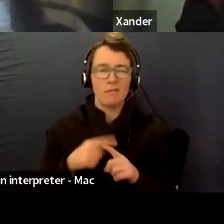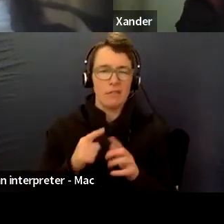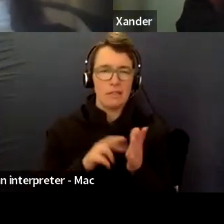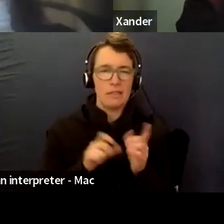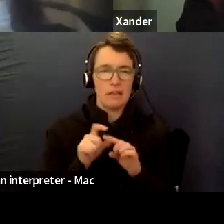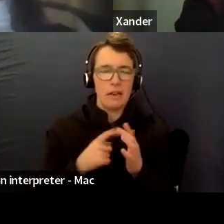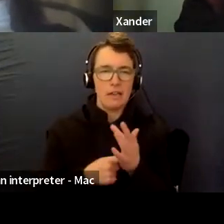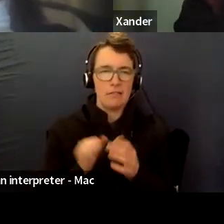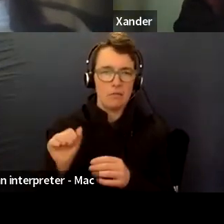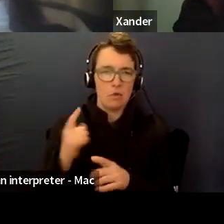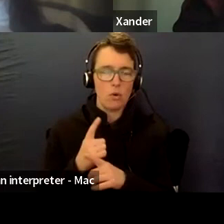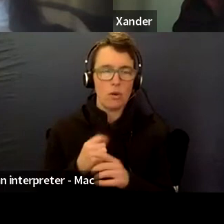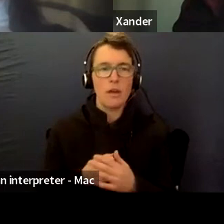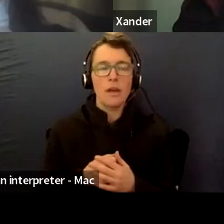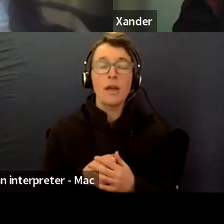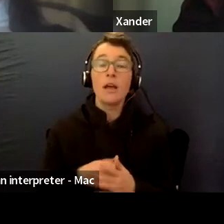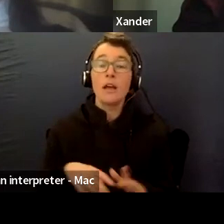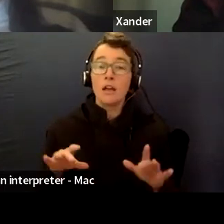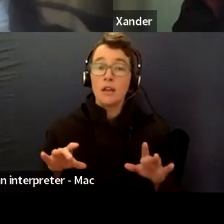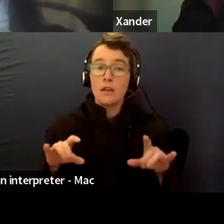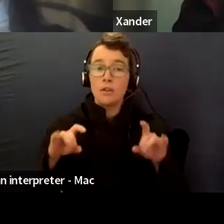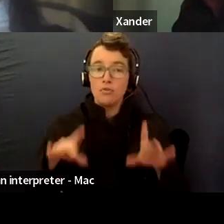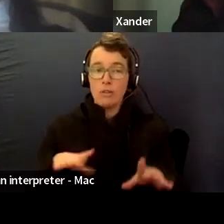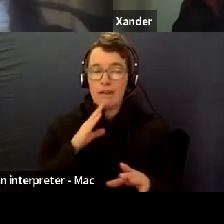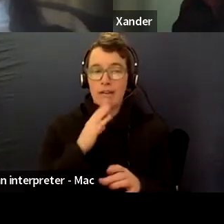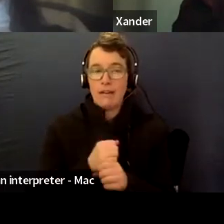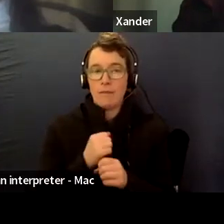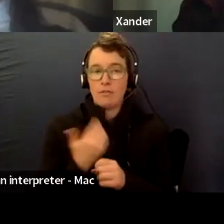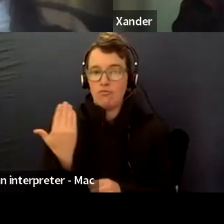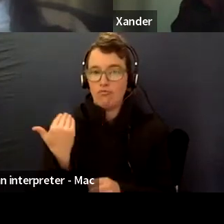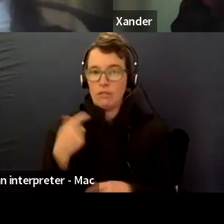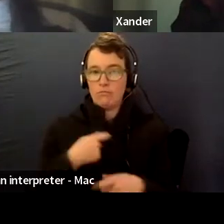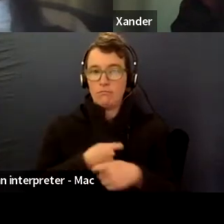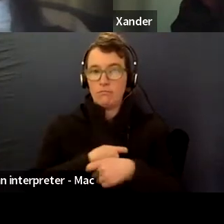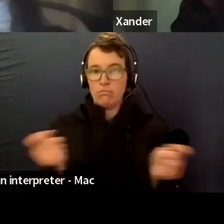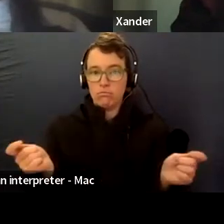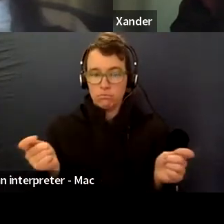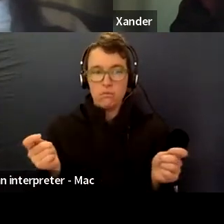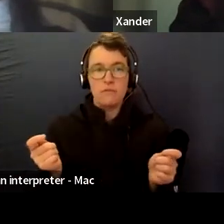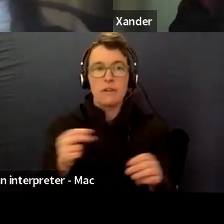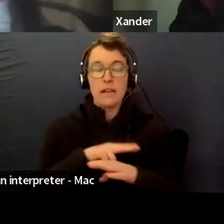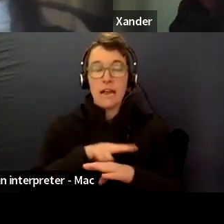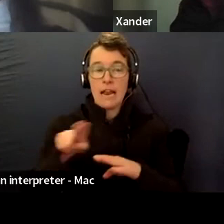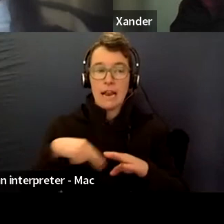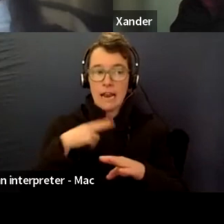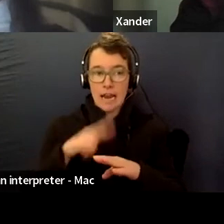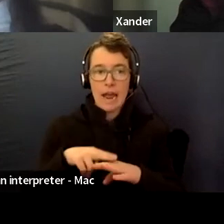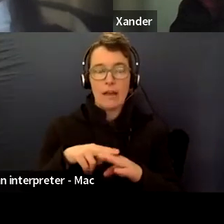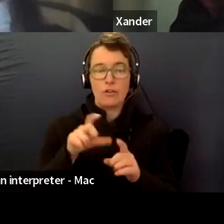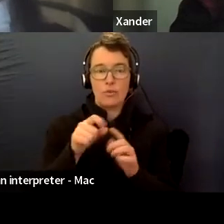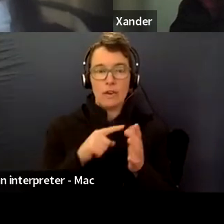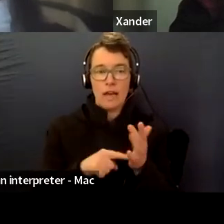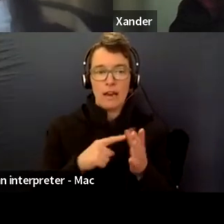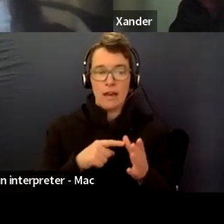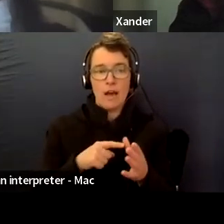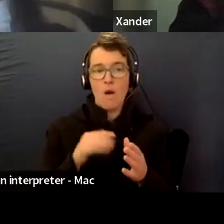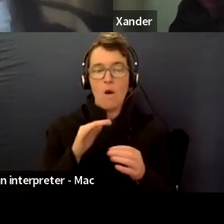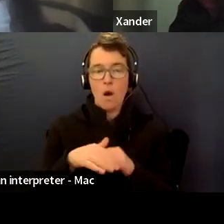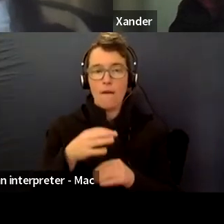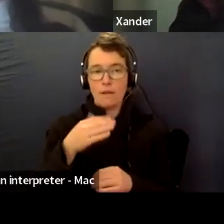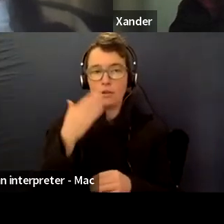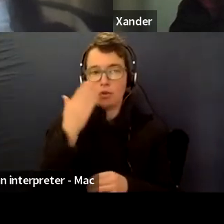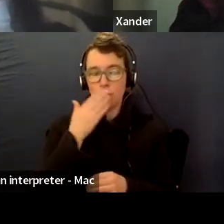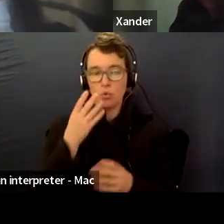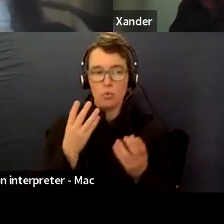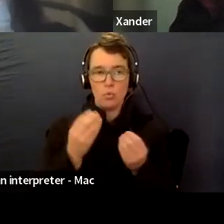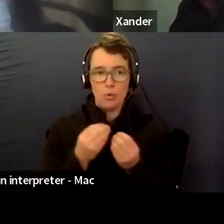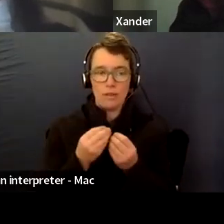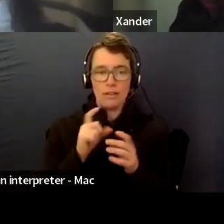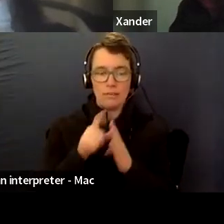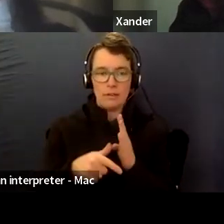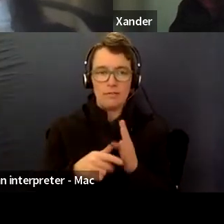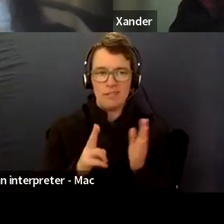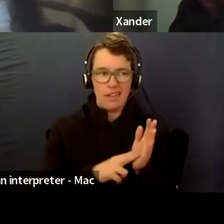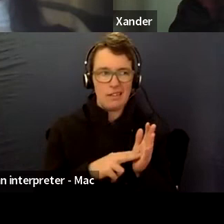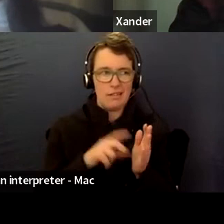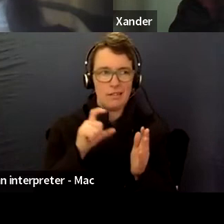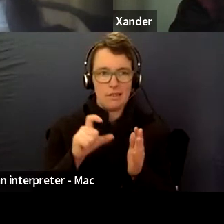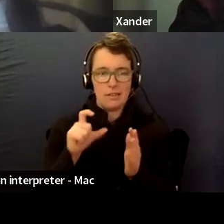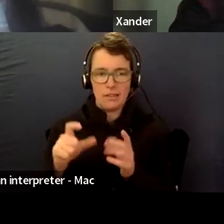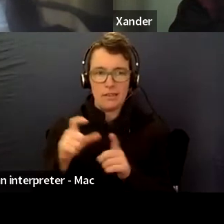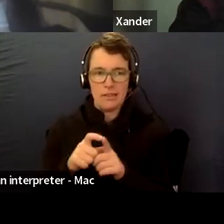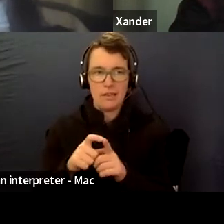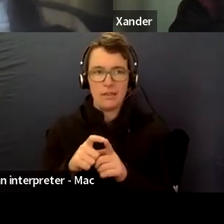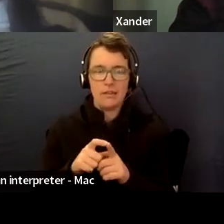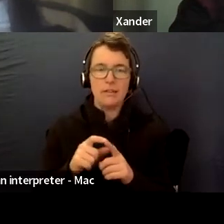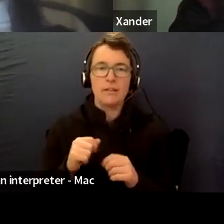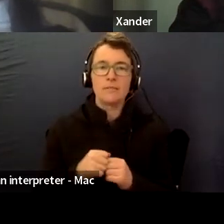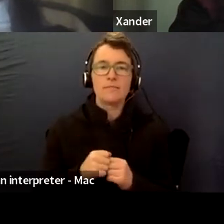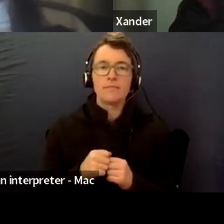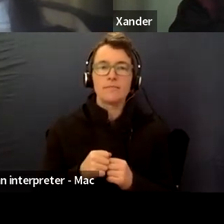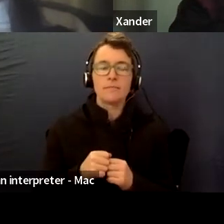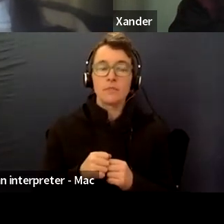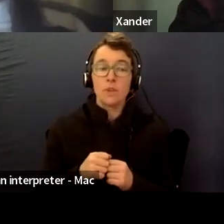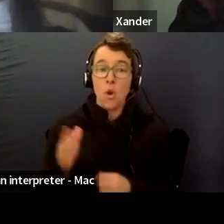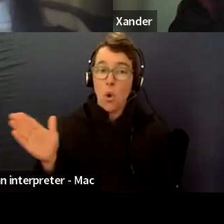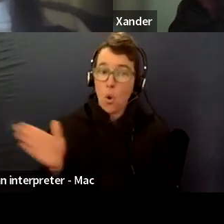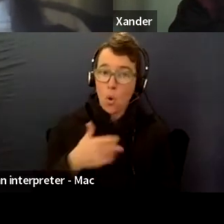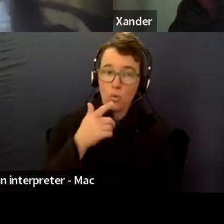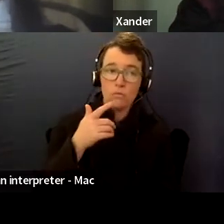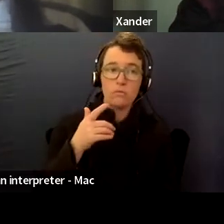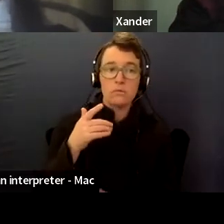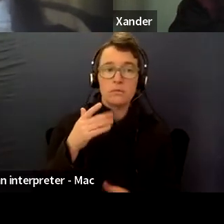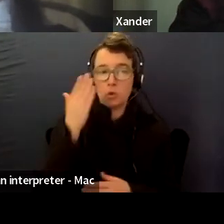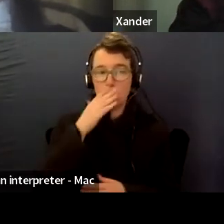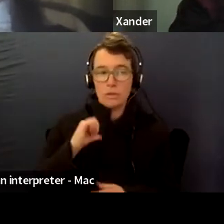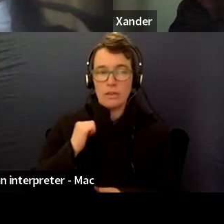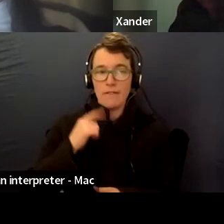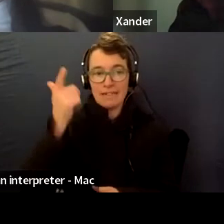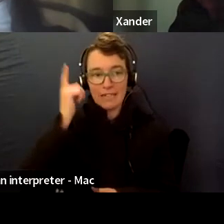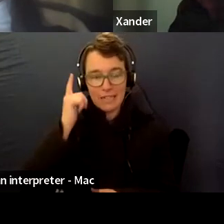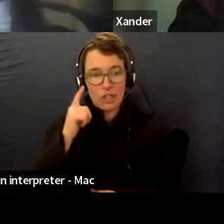The Australian Government have fairly recently released the national consistent collection of data on school student with a disability, for the NCC D is requirements for everybody in the school from teacher as students to the principal to collect data